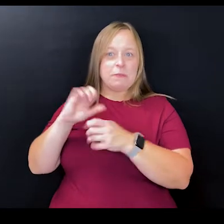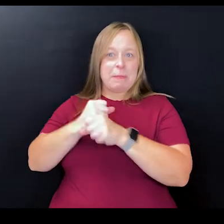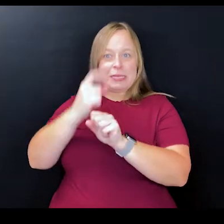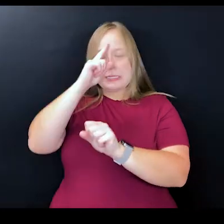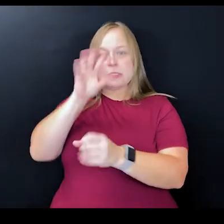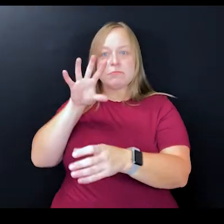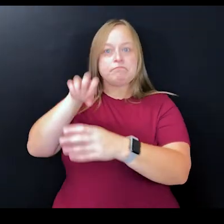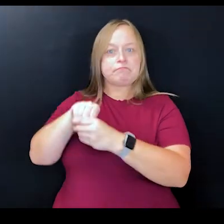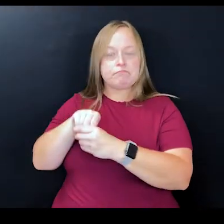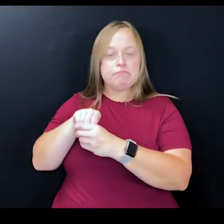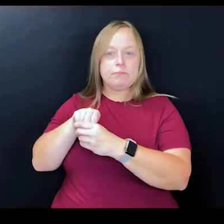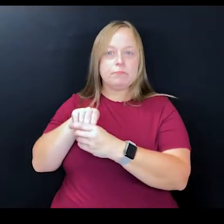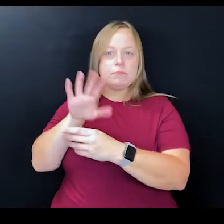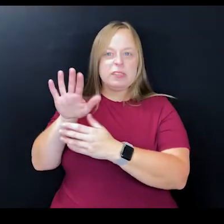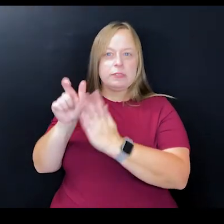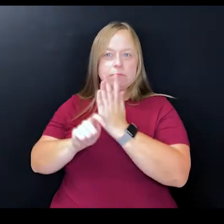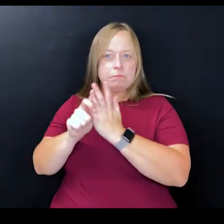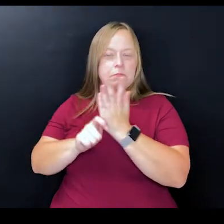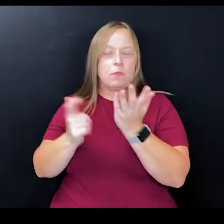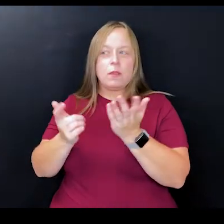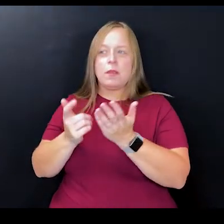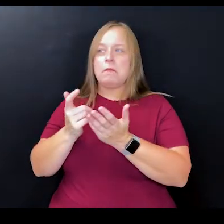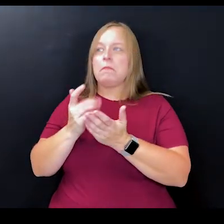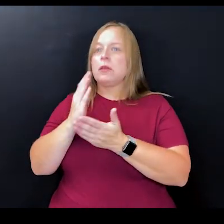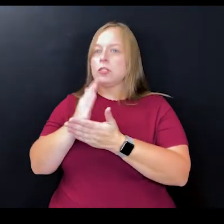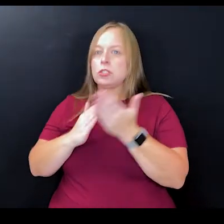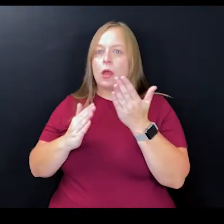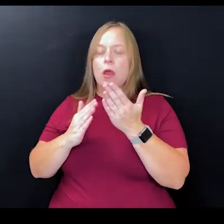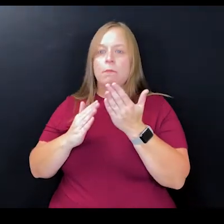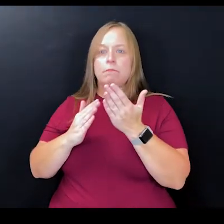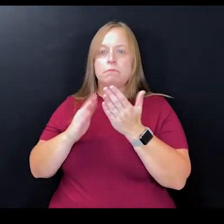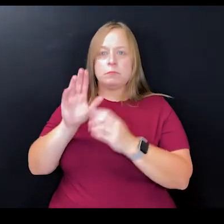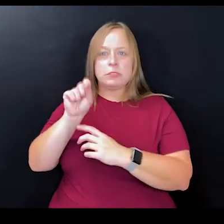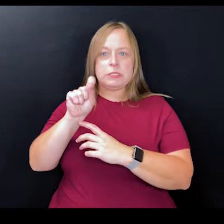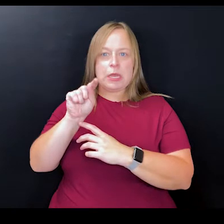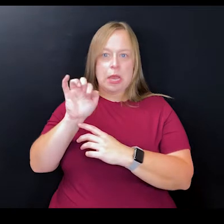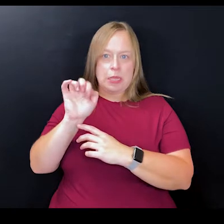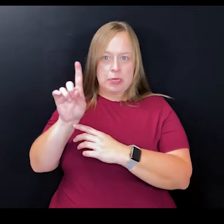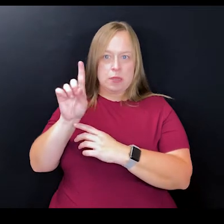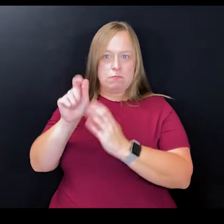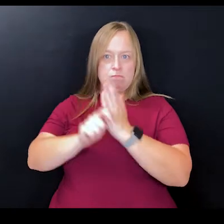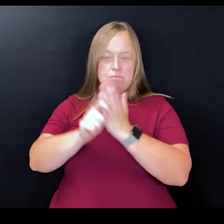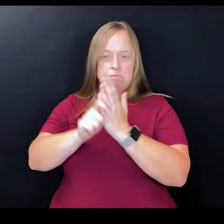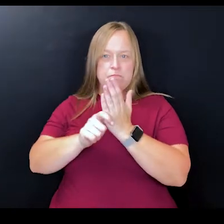the New York cases as well. There are some that are cited in the digest